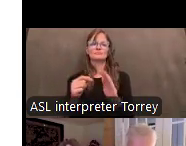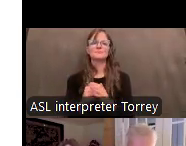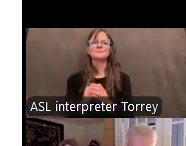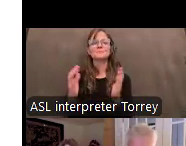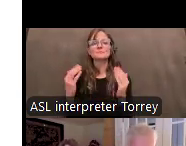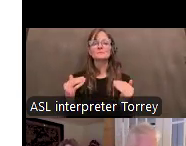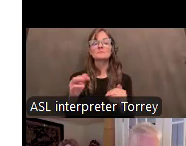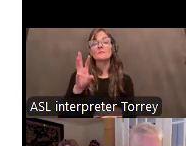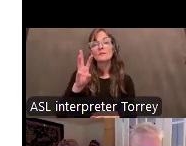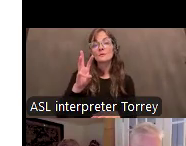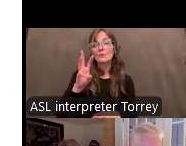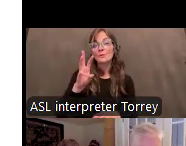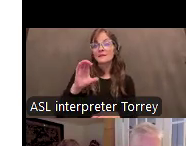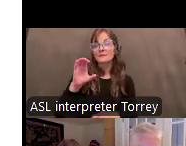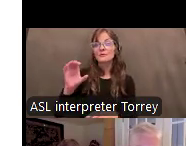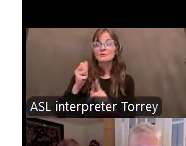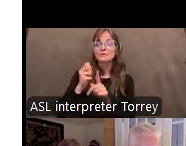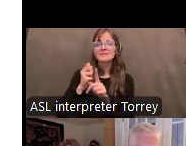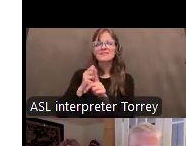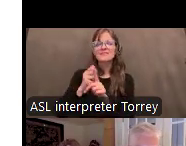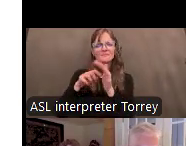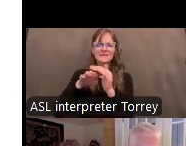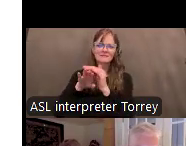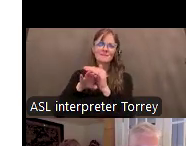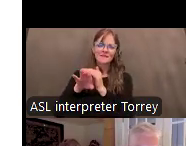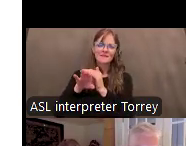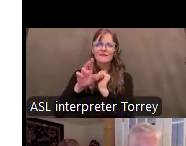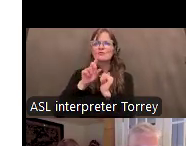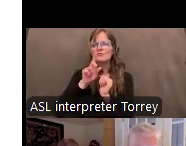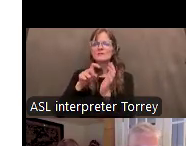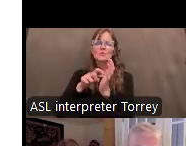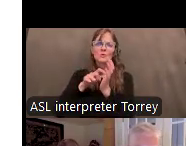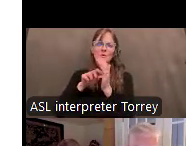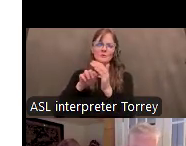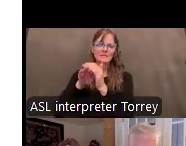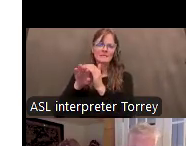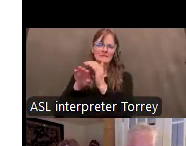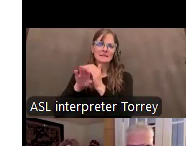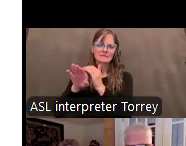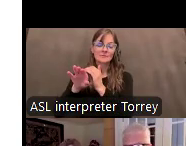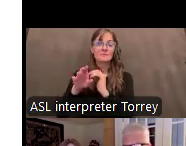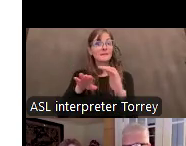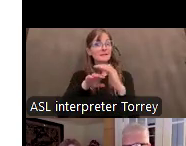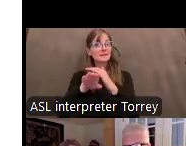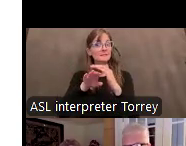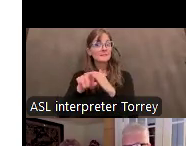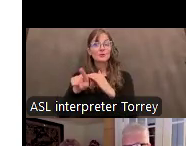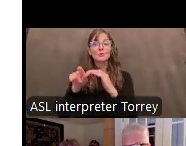and accessibility is seen in a number of different ways. One is geographic, frankly.